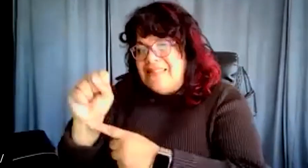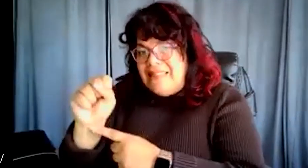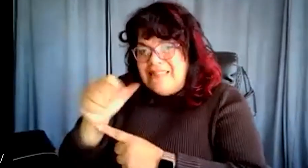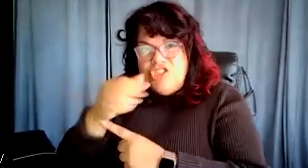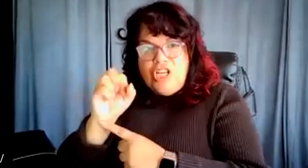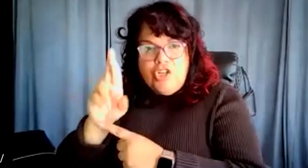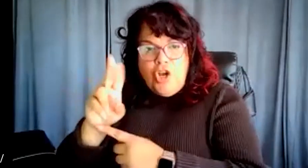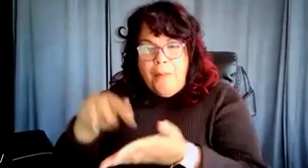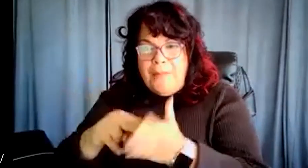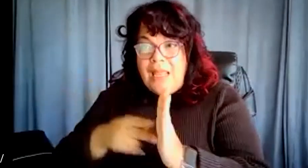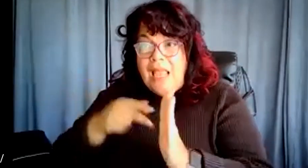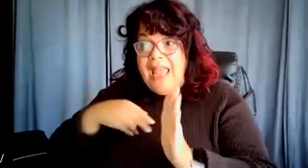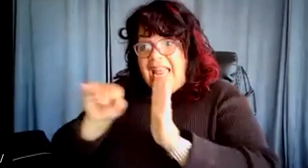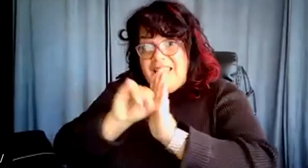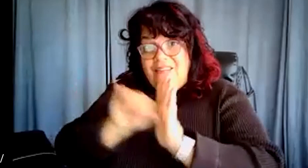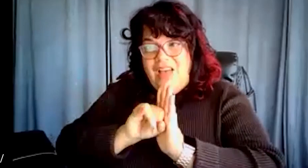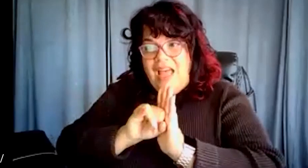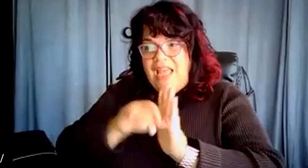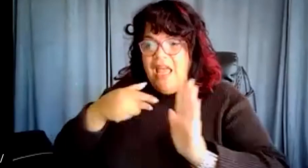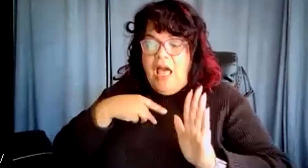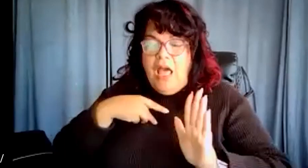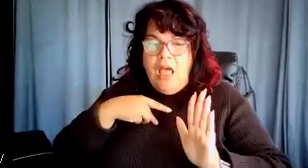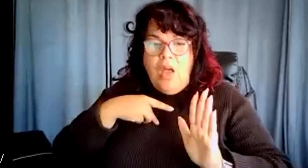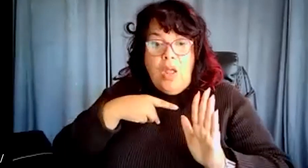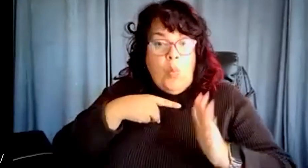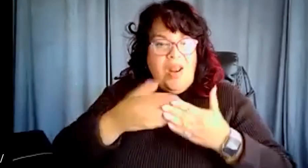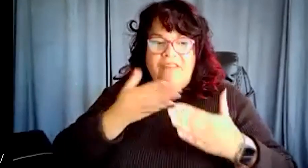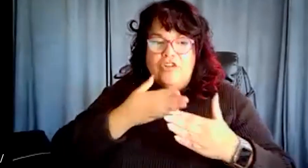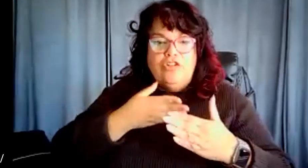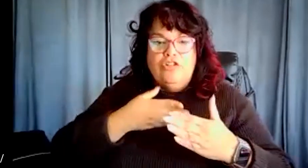Meaning that I identify as the gender that I was assigned at birth.